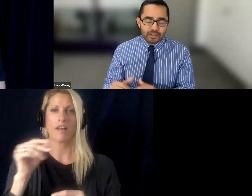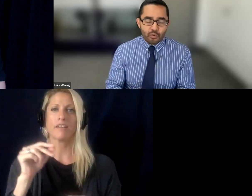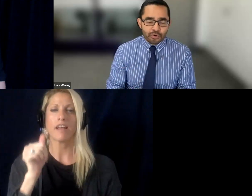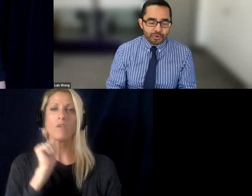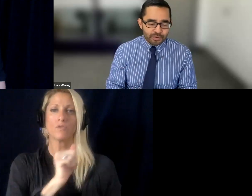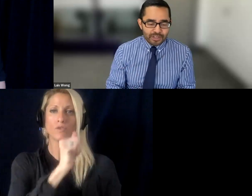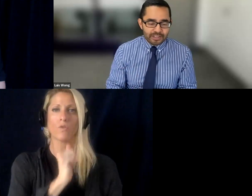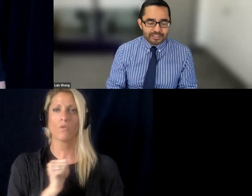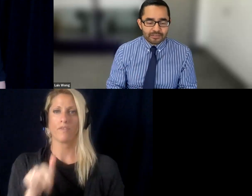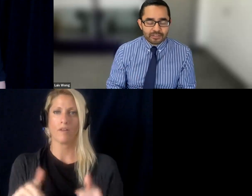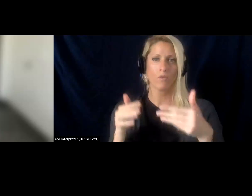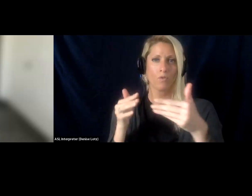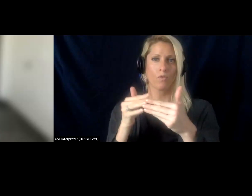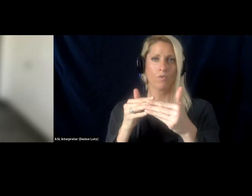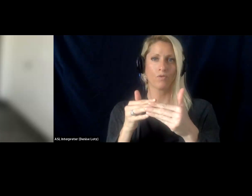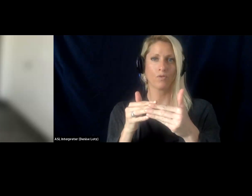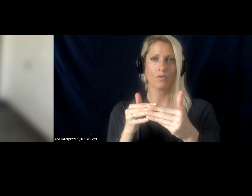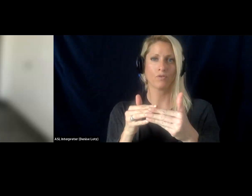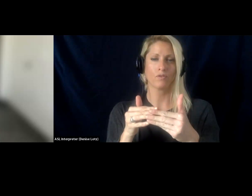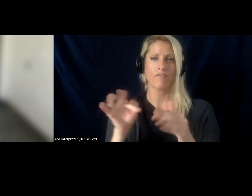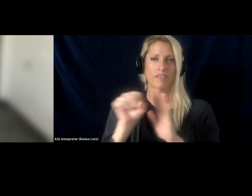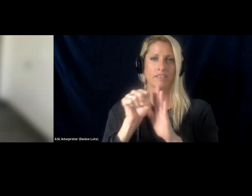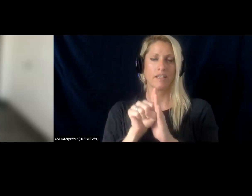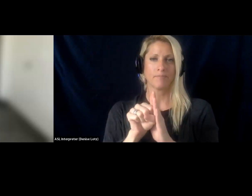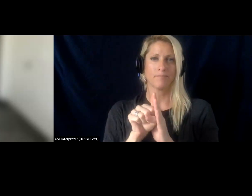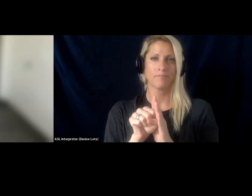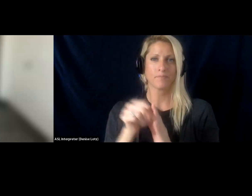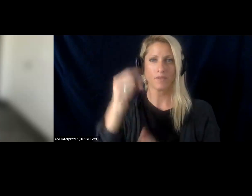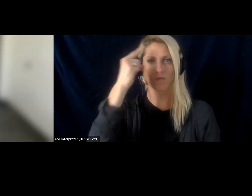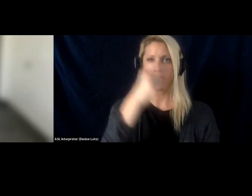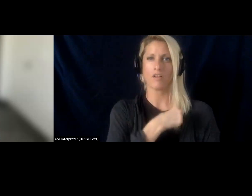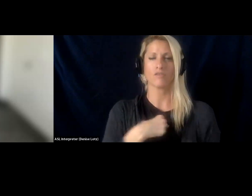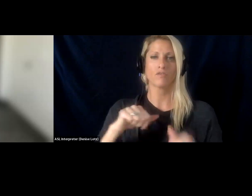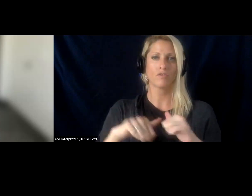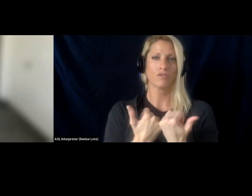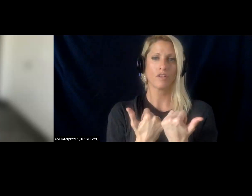the corner the southeast corner of the State and for us to challenge that team, particularly